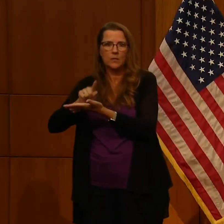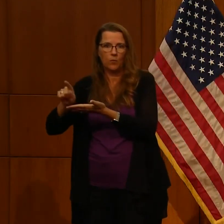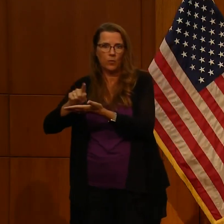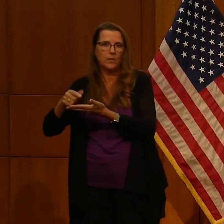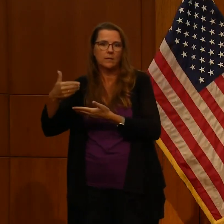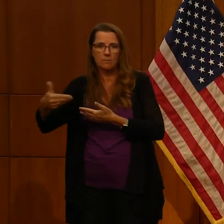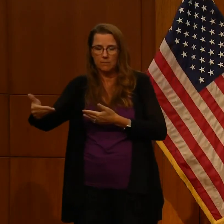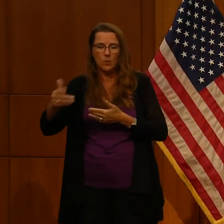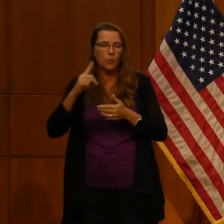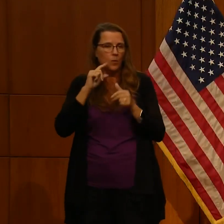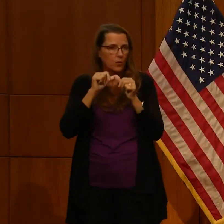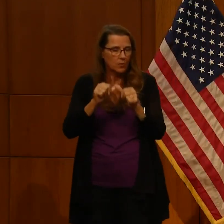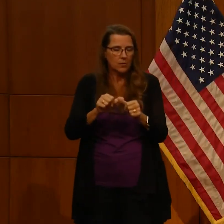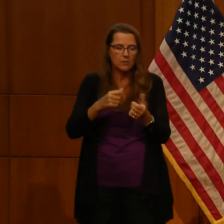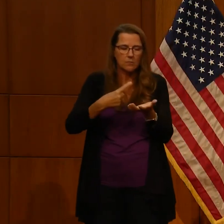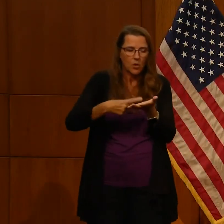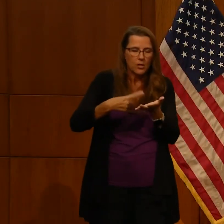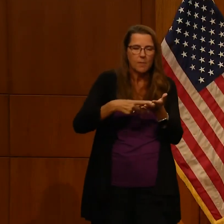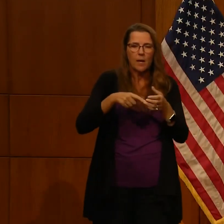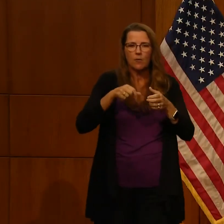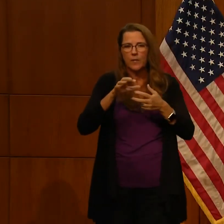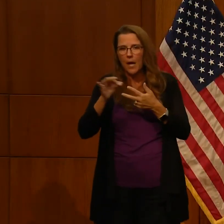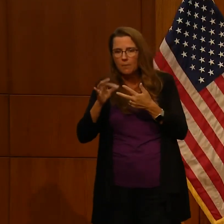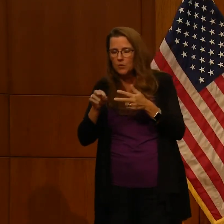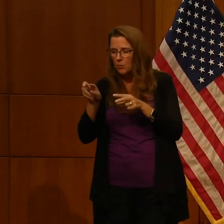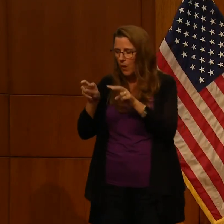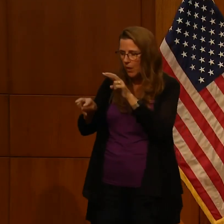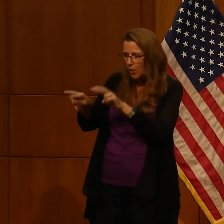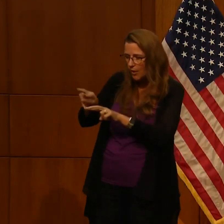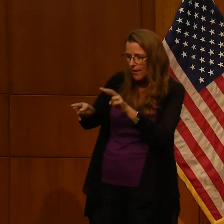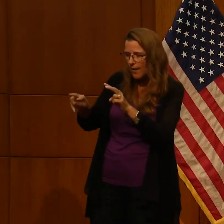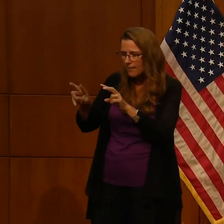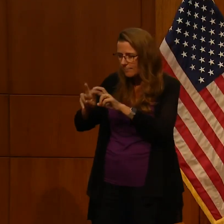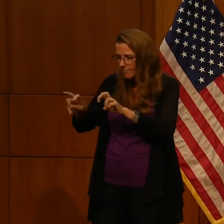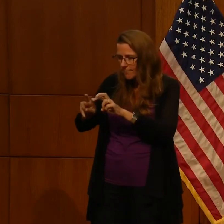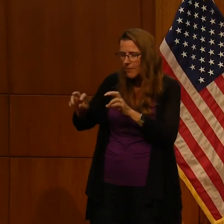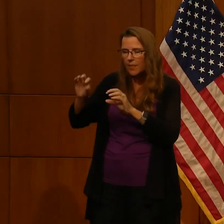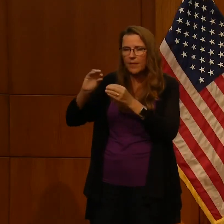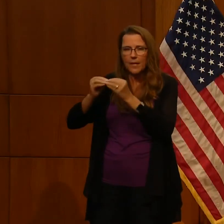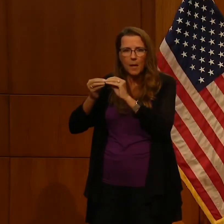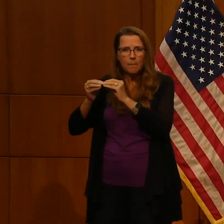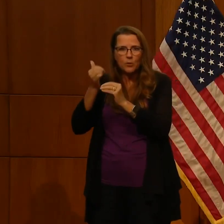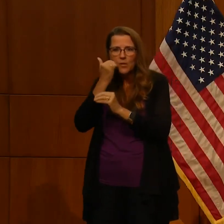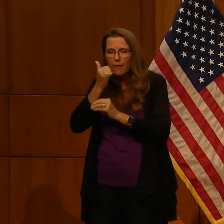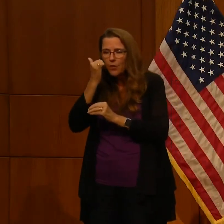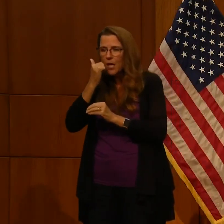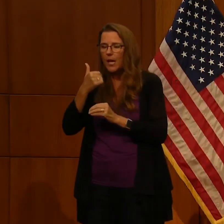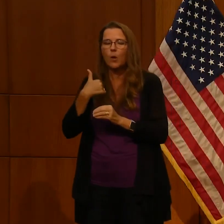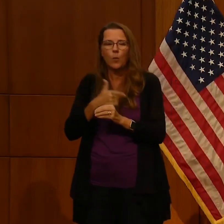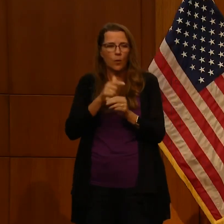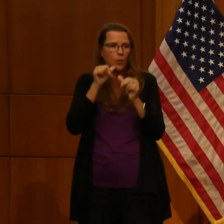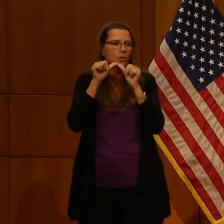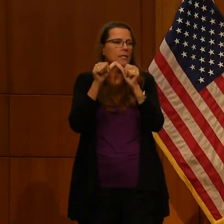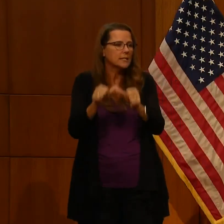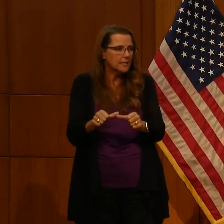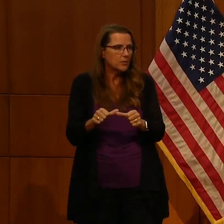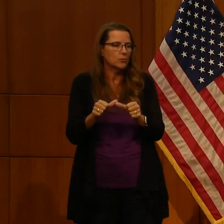FOR RIGHT NOW, BUT WE CERTAINLY DISCUSS THE OPTIONS EVERY DAY. WE LOOK AT THE NUMBERS EVERY